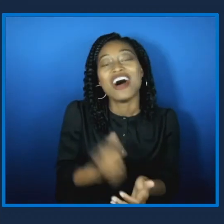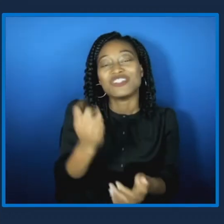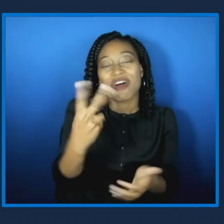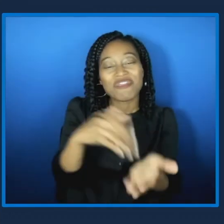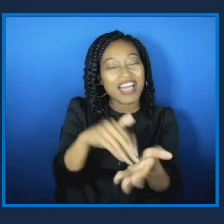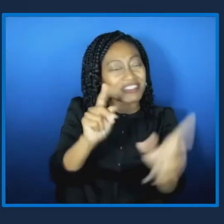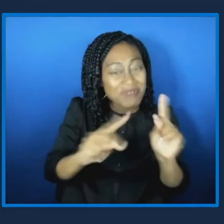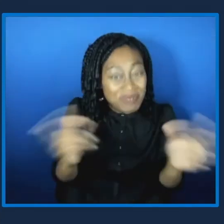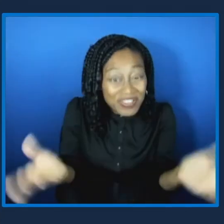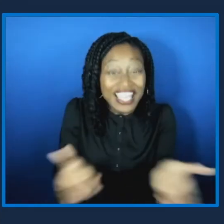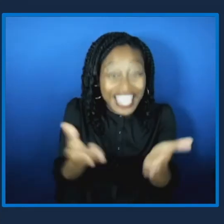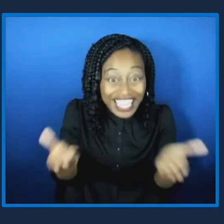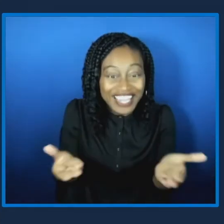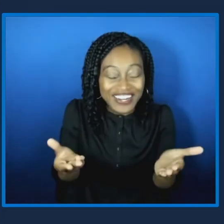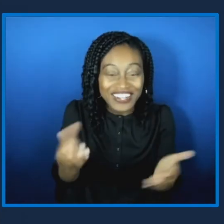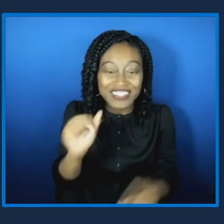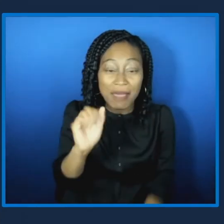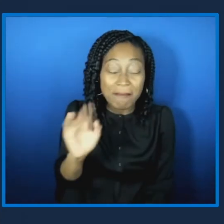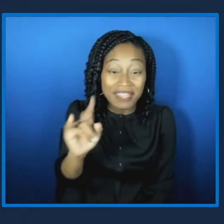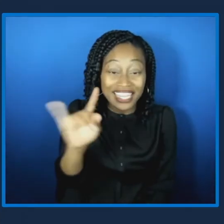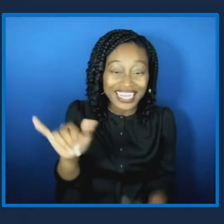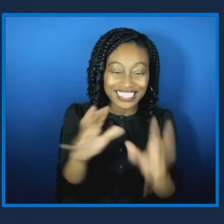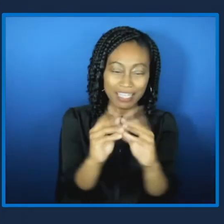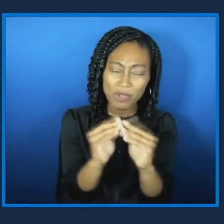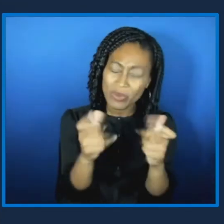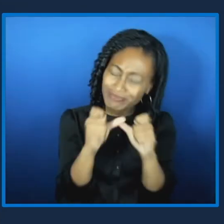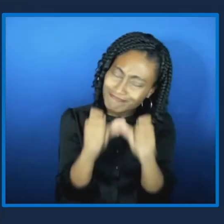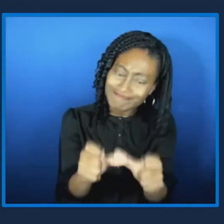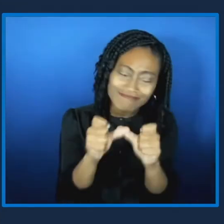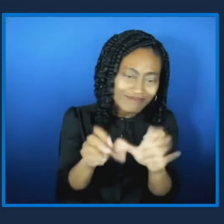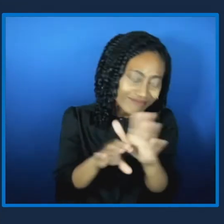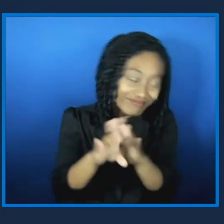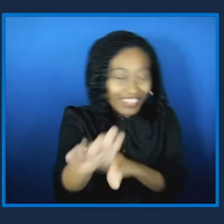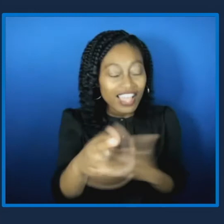and we wanna keep this momentum going. What is our call to action to them